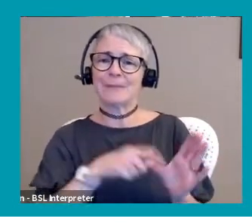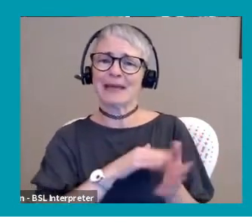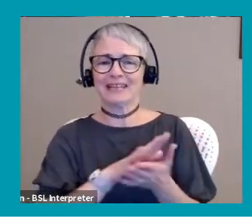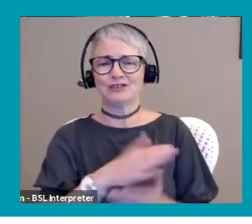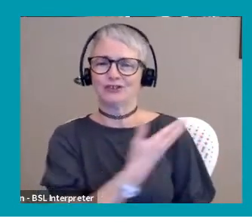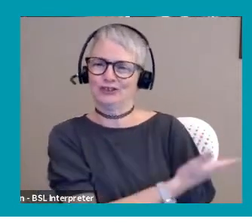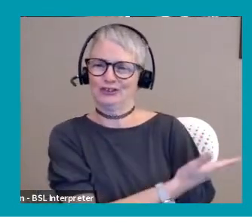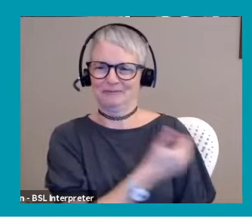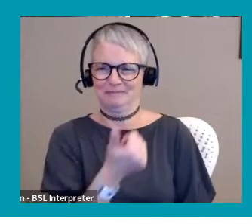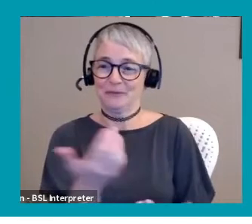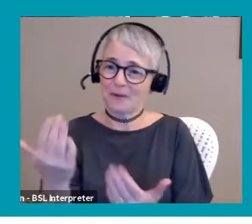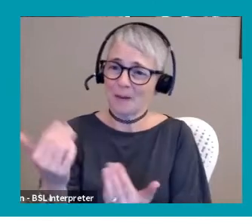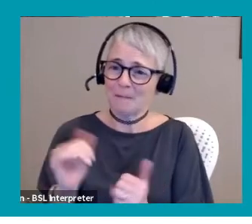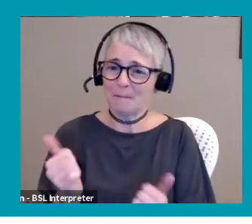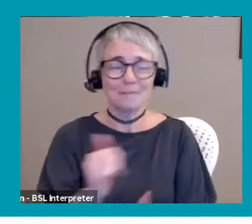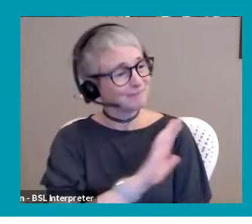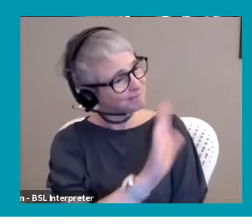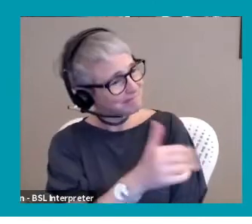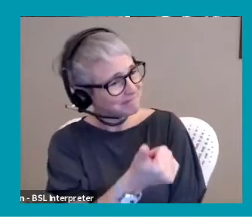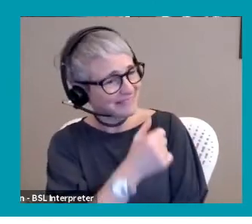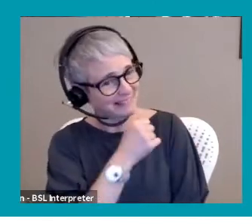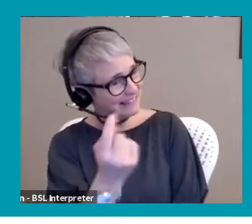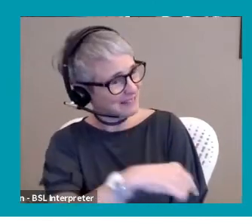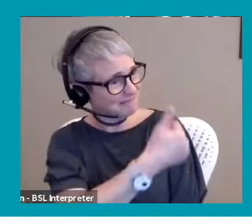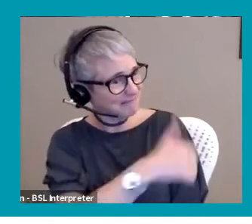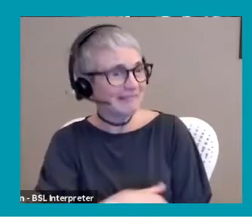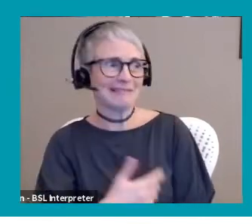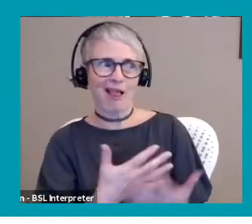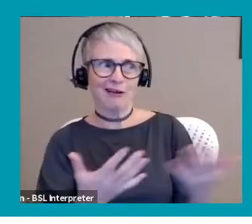Hello, it's nice to be here. We got a lot to talk about today.